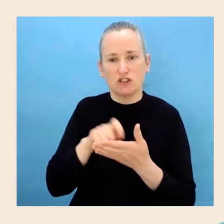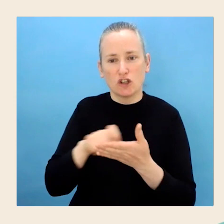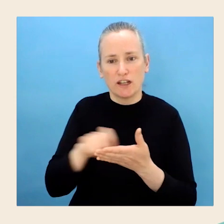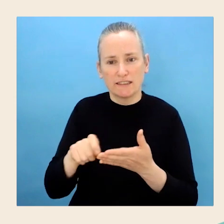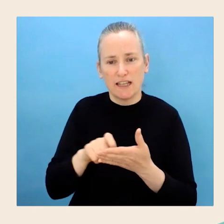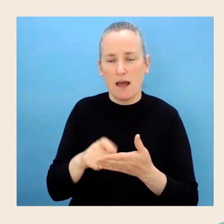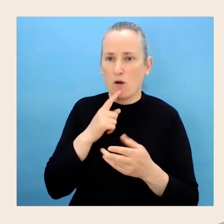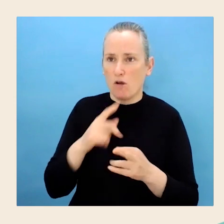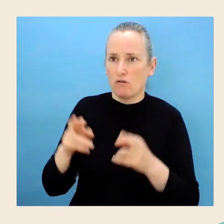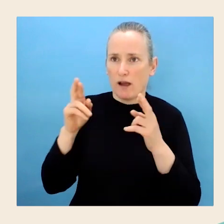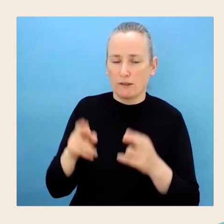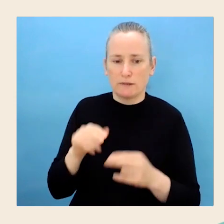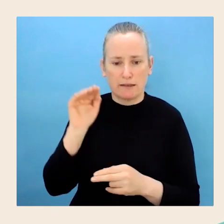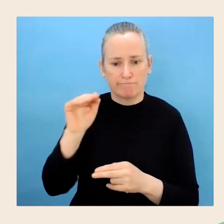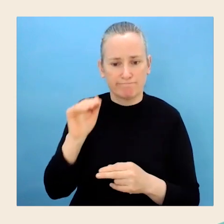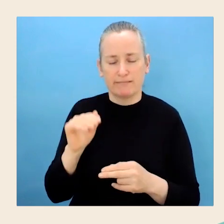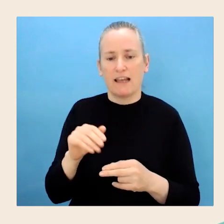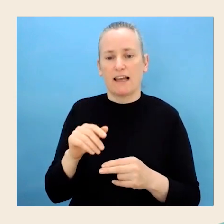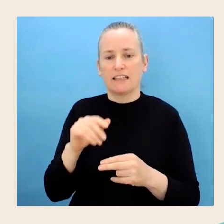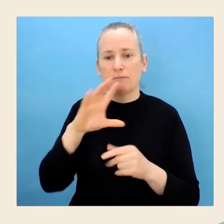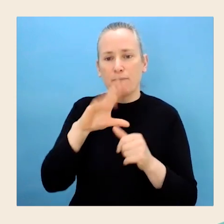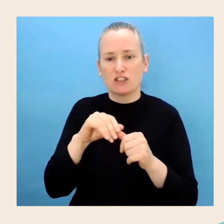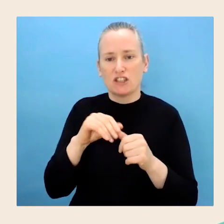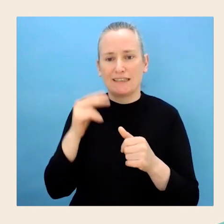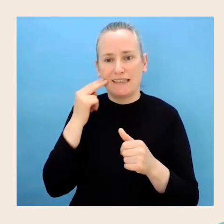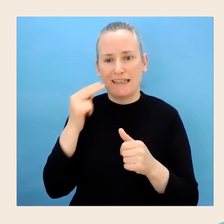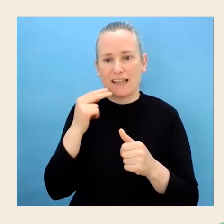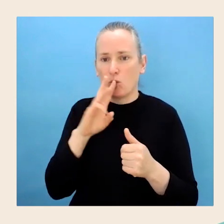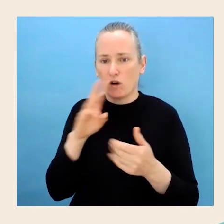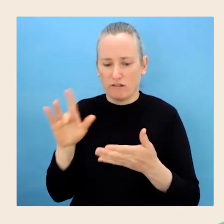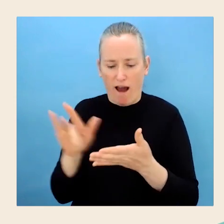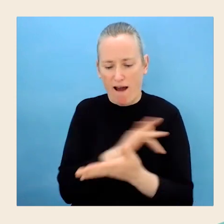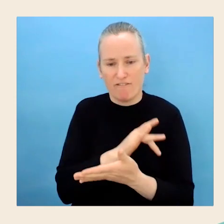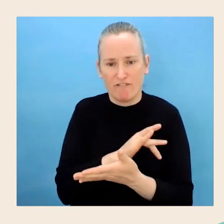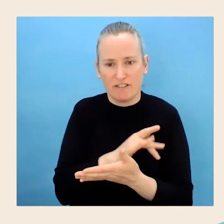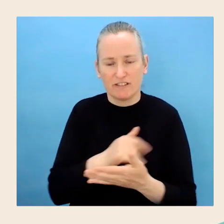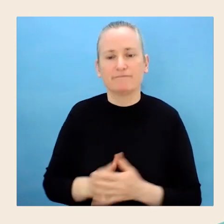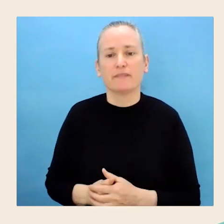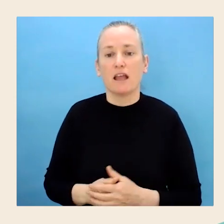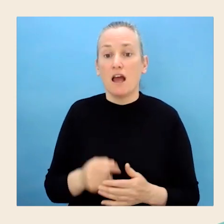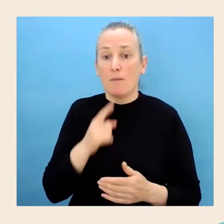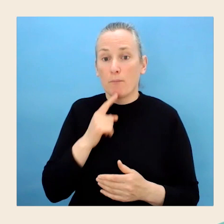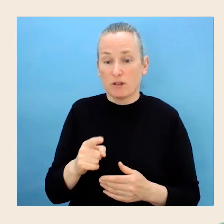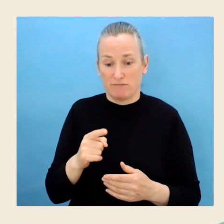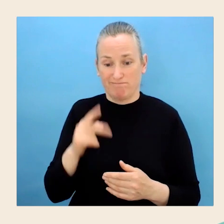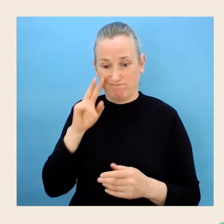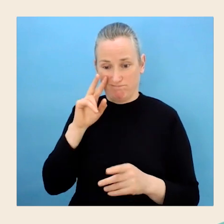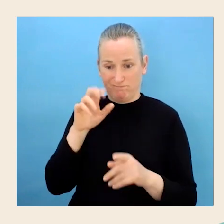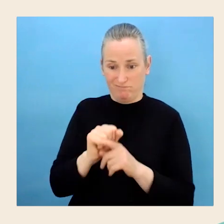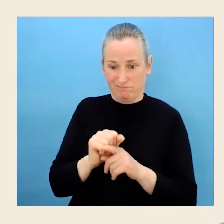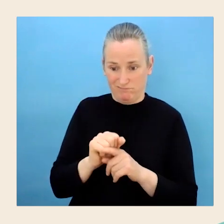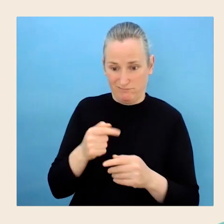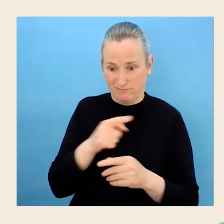were the voices of parents. And for me, this did more harm than good to the visibility and perceptions of disability in Ireland.